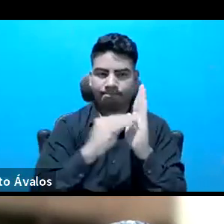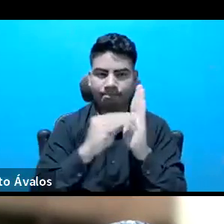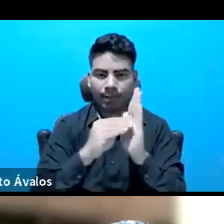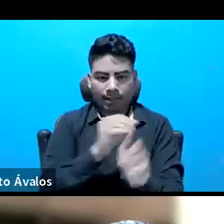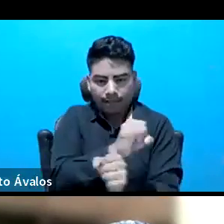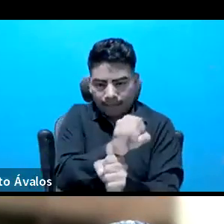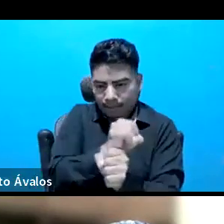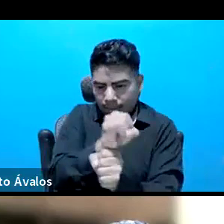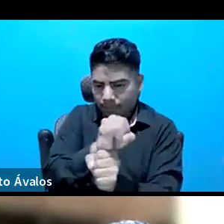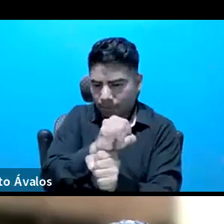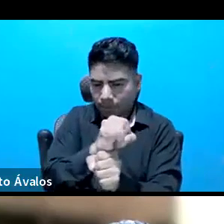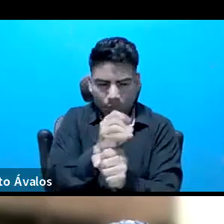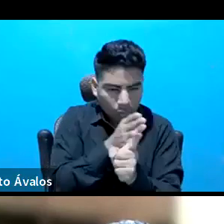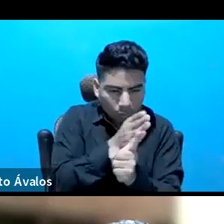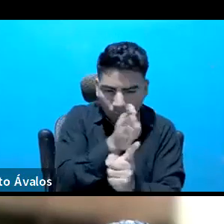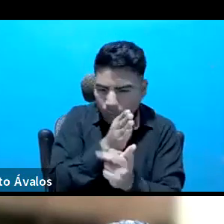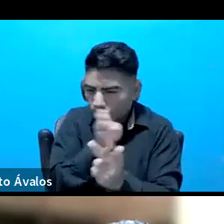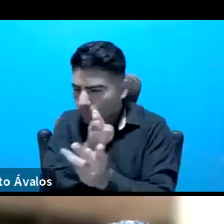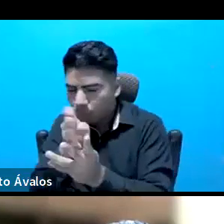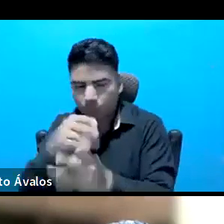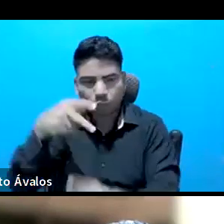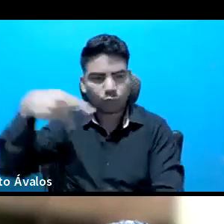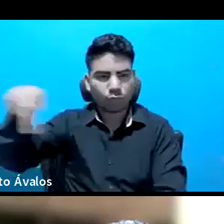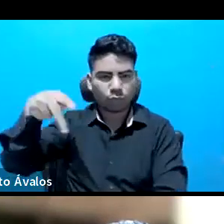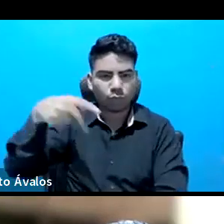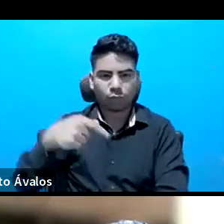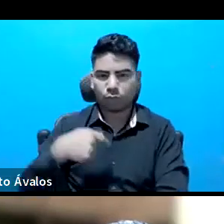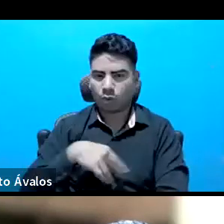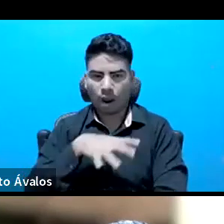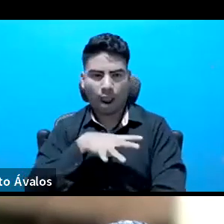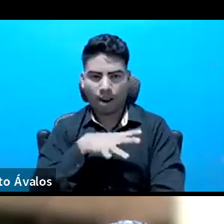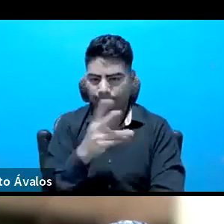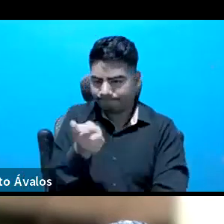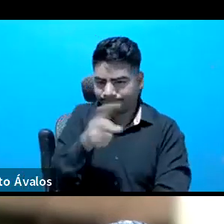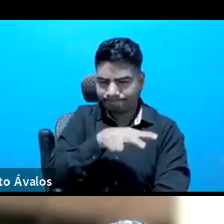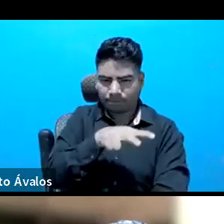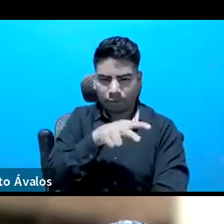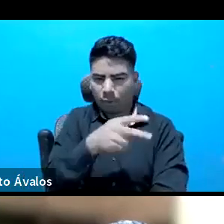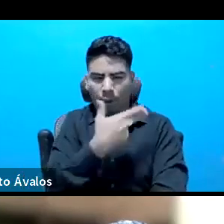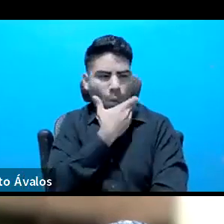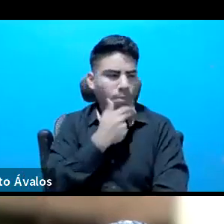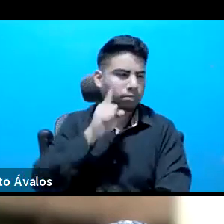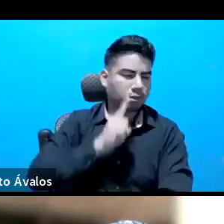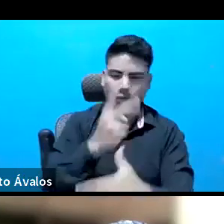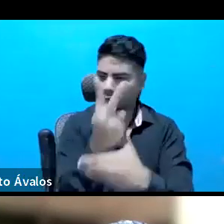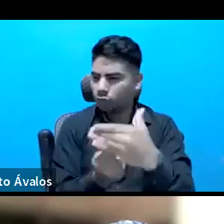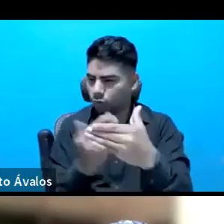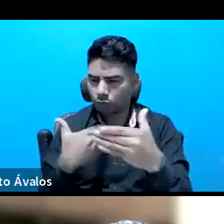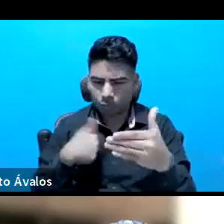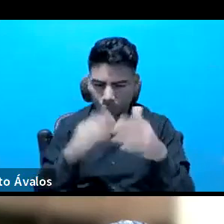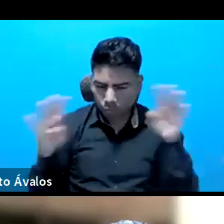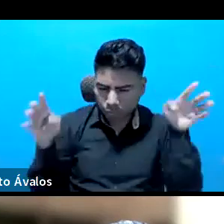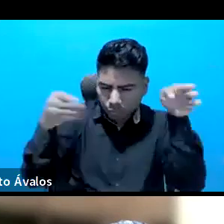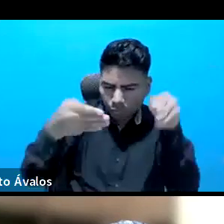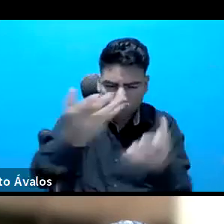Lasimia Zimbabwe asimia's embassy on embassy gaze on Kjak Withiva. Is Telada. Here ithiva is is Tela, the Henry Construction Societal. can see me to mathematical. You